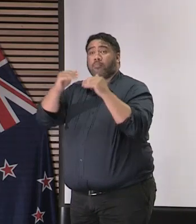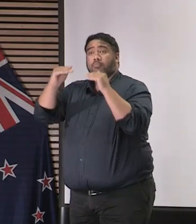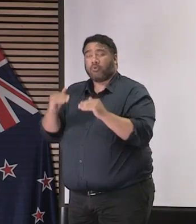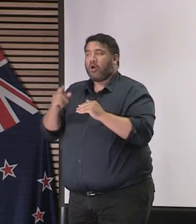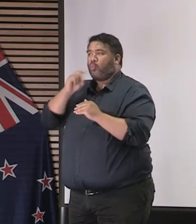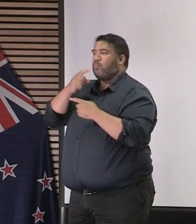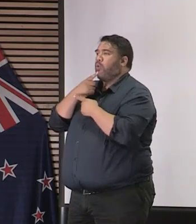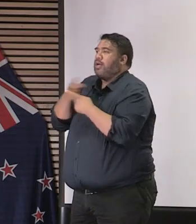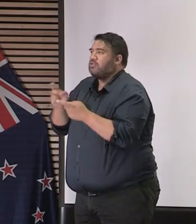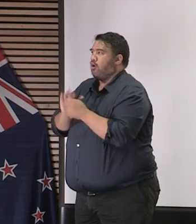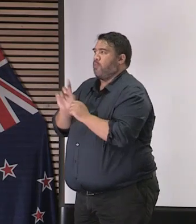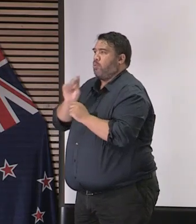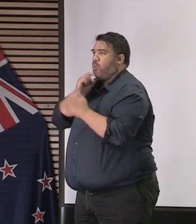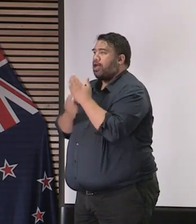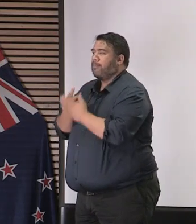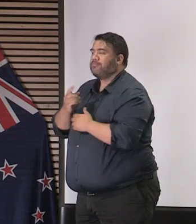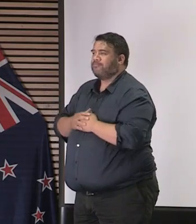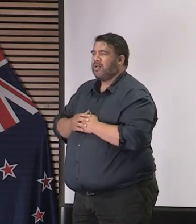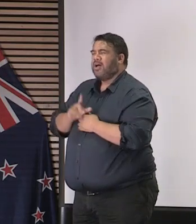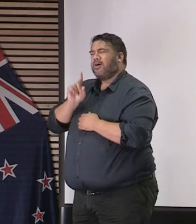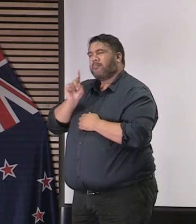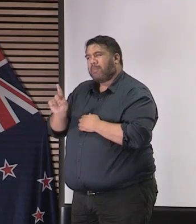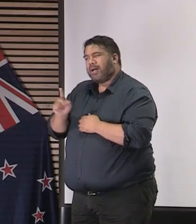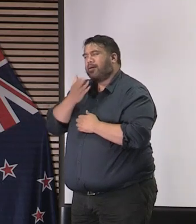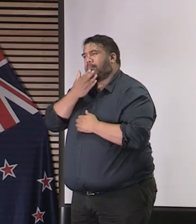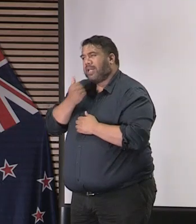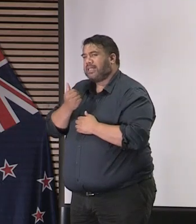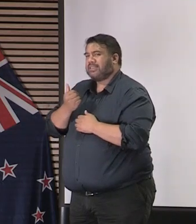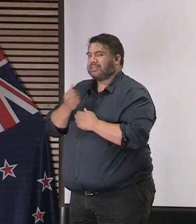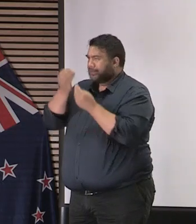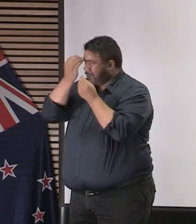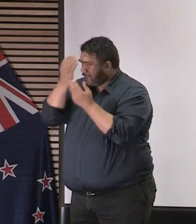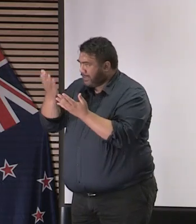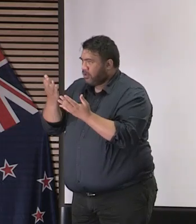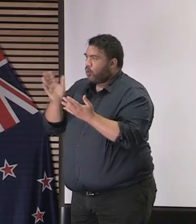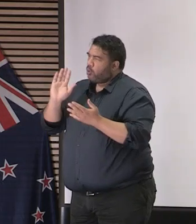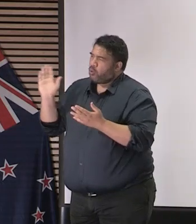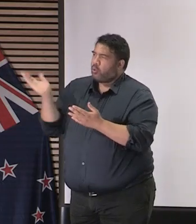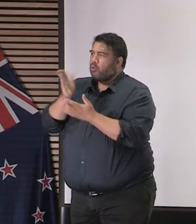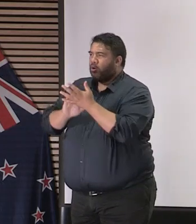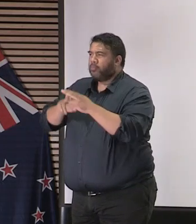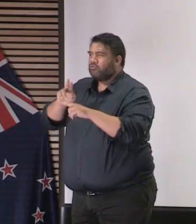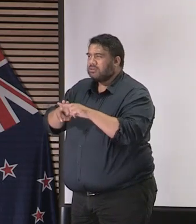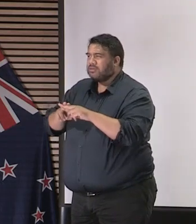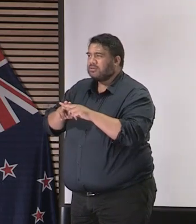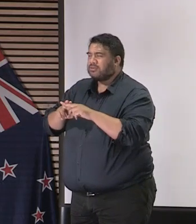announcements on what hatches at the end of level 4 once we work through all of that. But